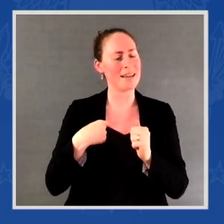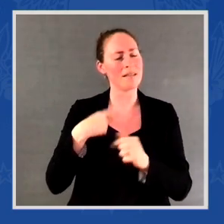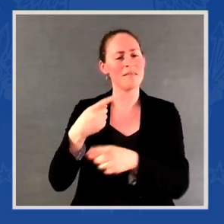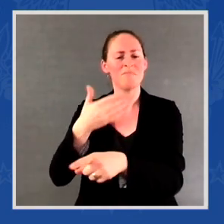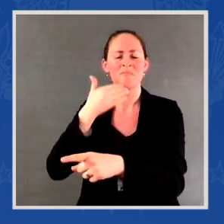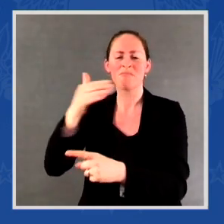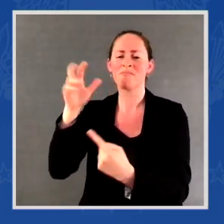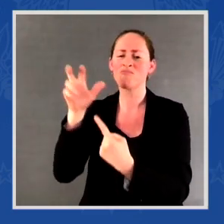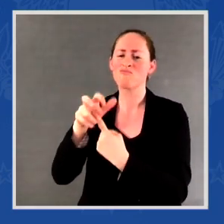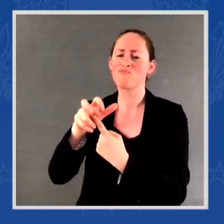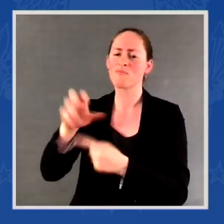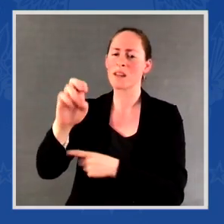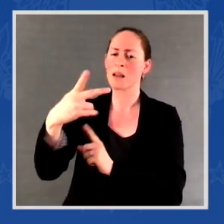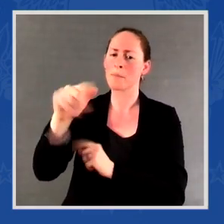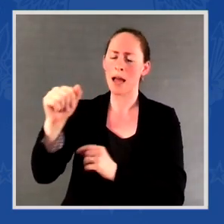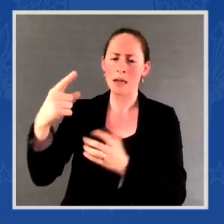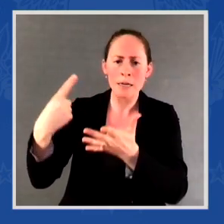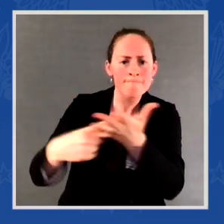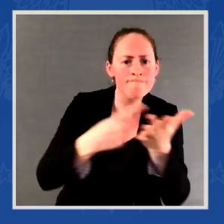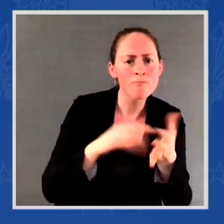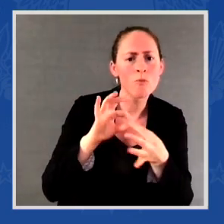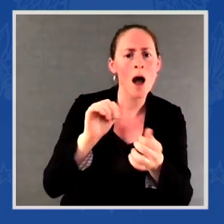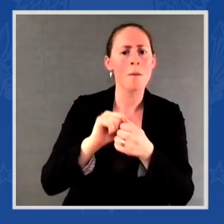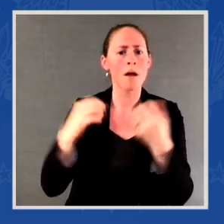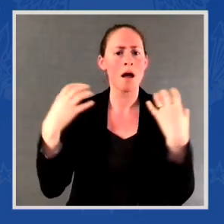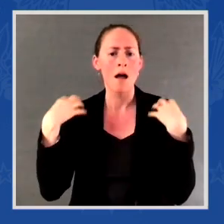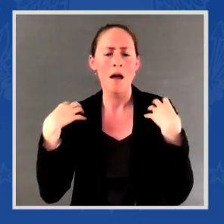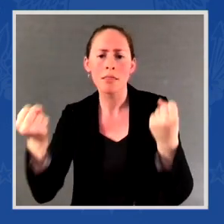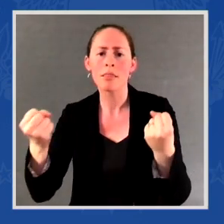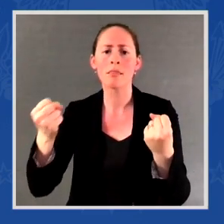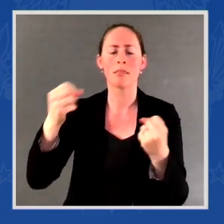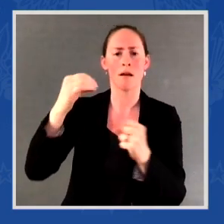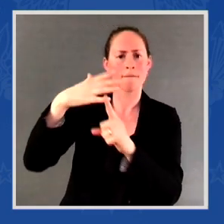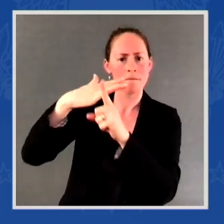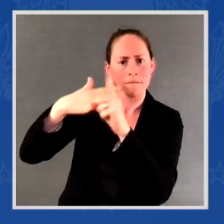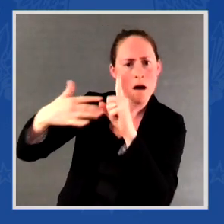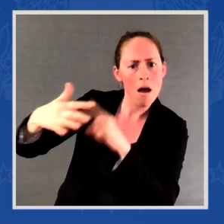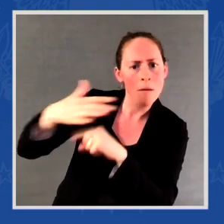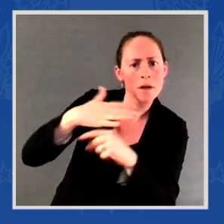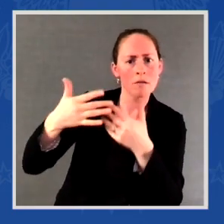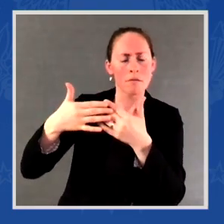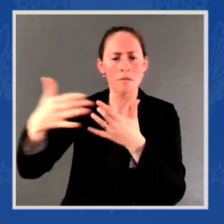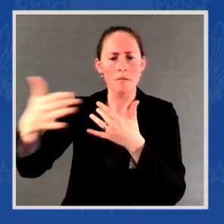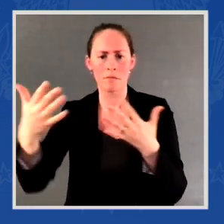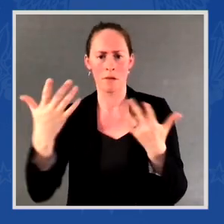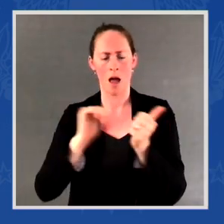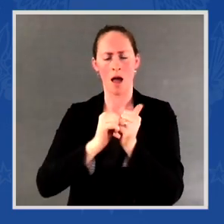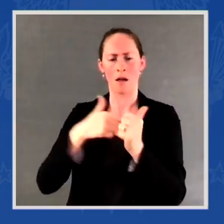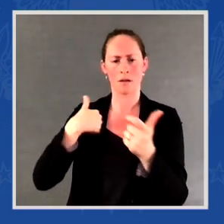think about the environment. Think about what's happen -- being done -- what we're changing at EPA. And the -- it makes a big deal.